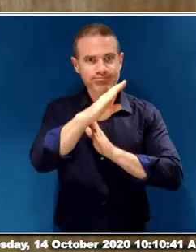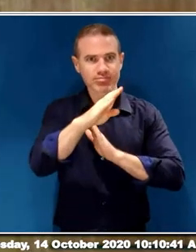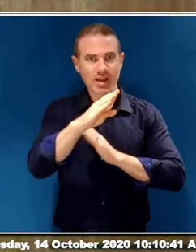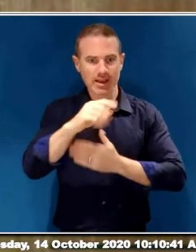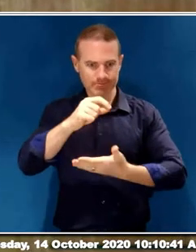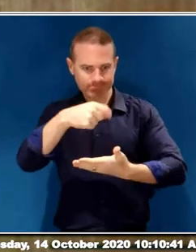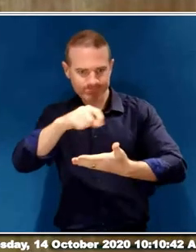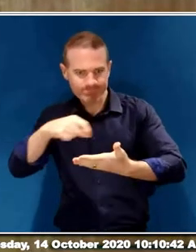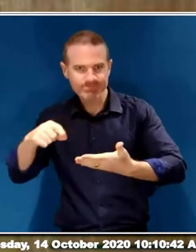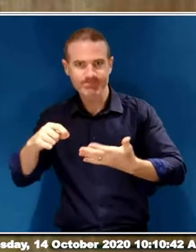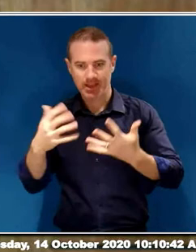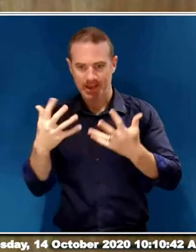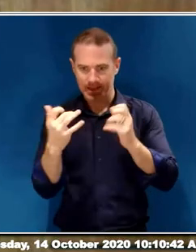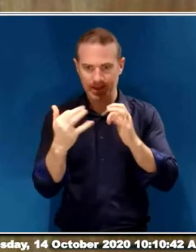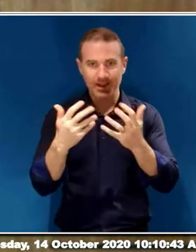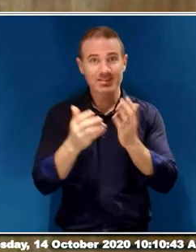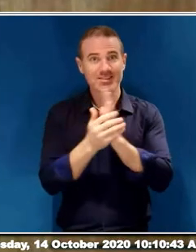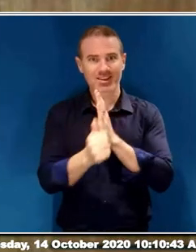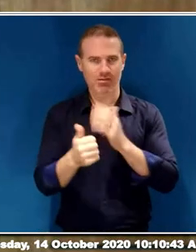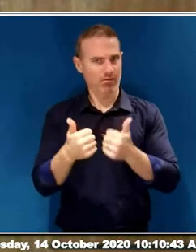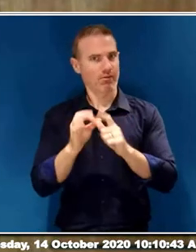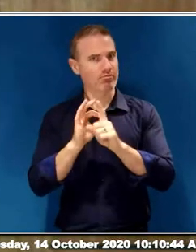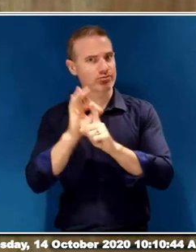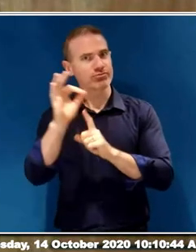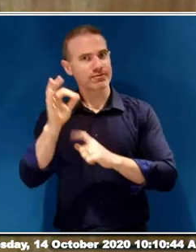So after pre-prep comes prep.